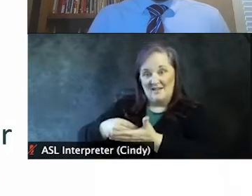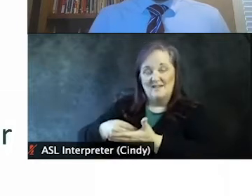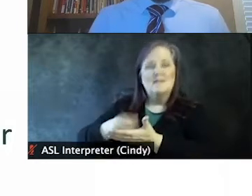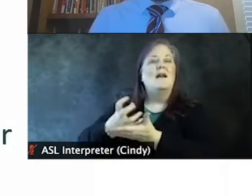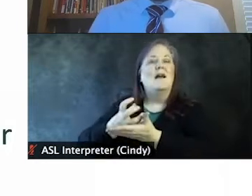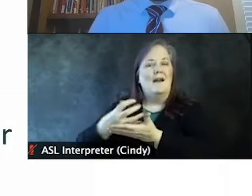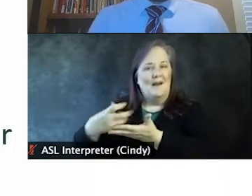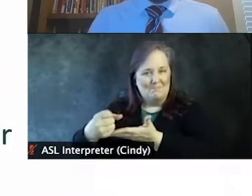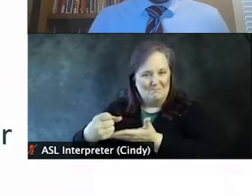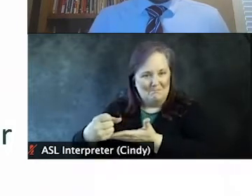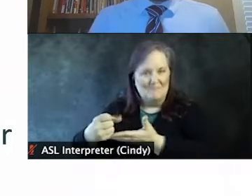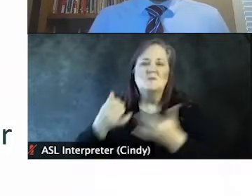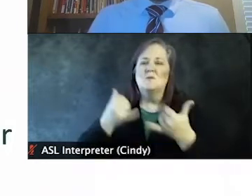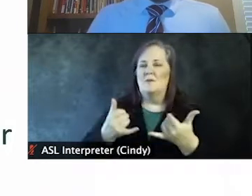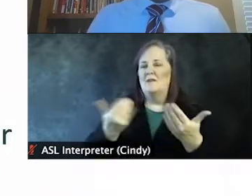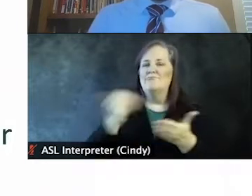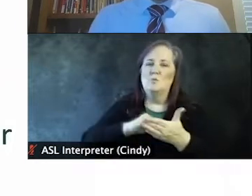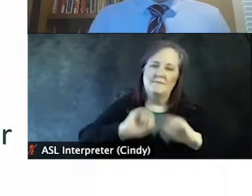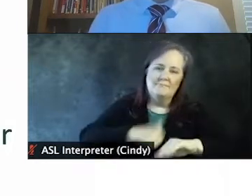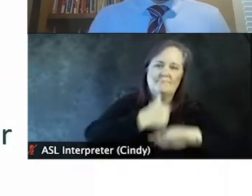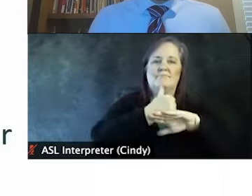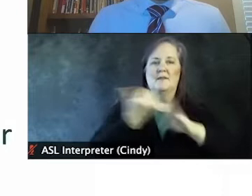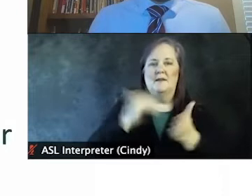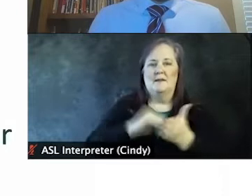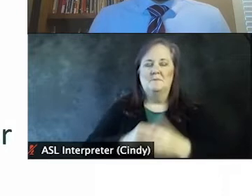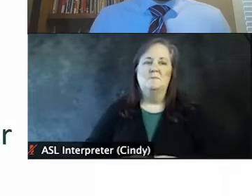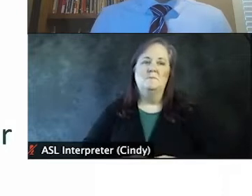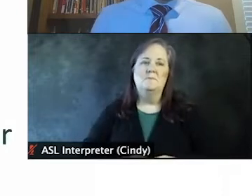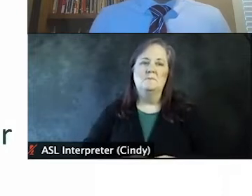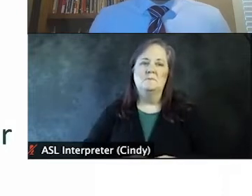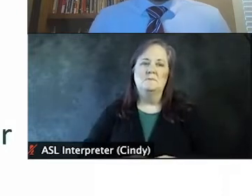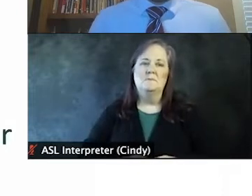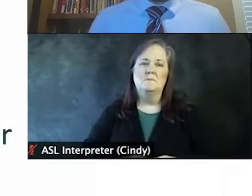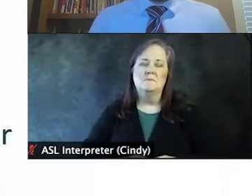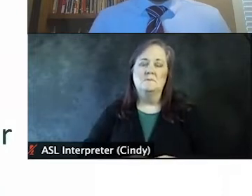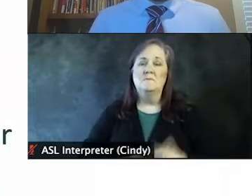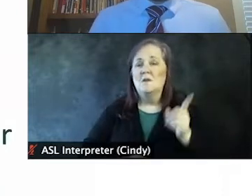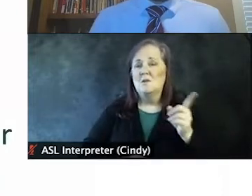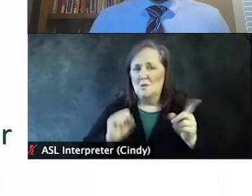These impacts include income generated from new treatments that are developed that could be available